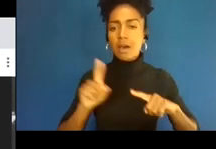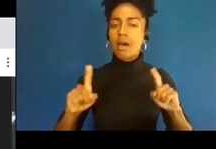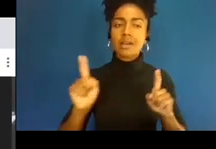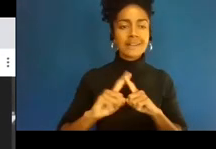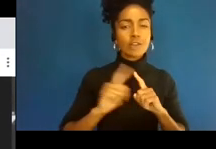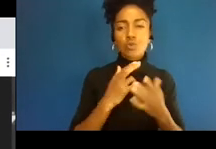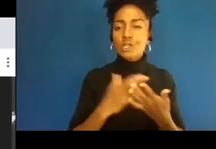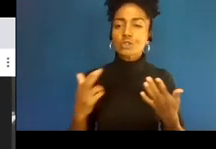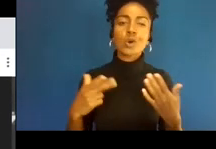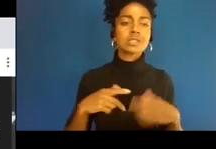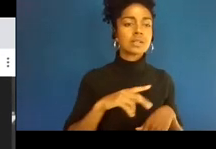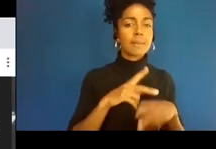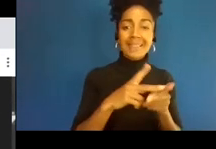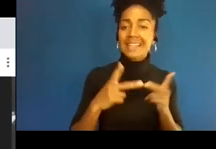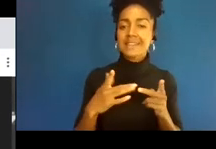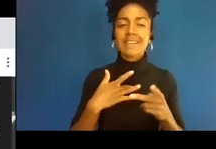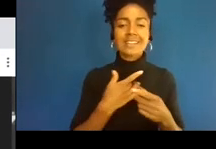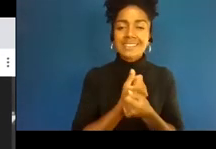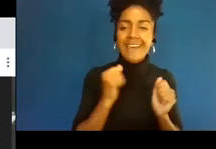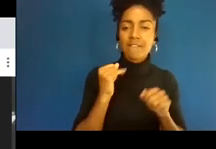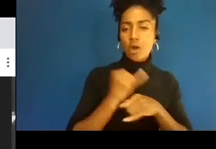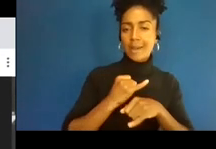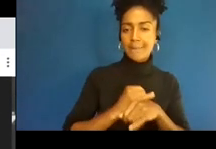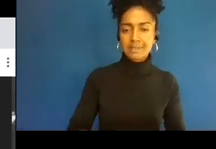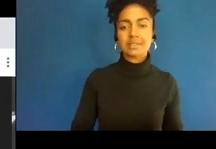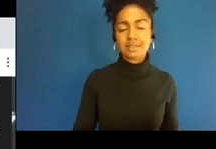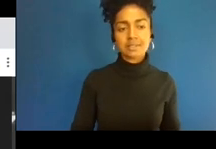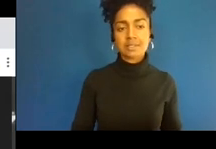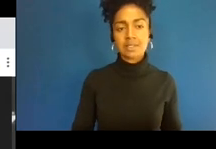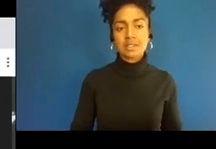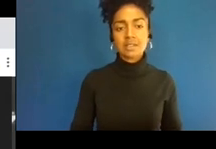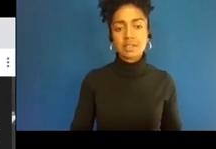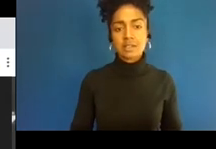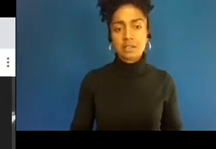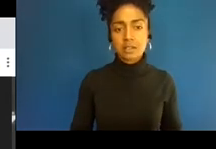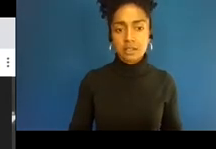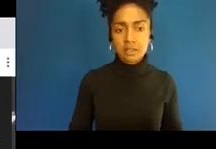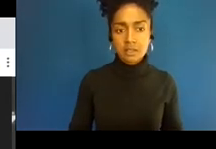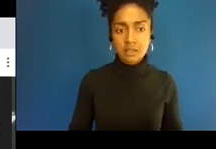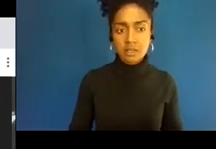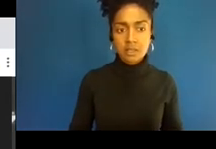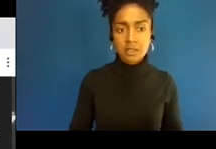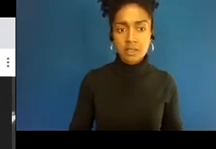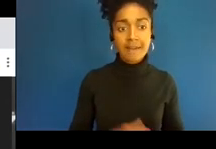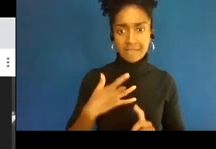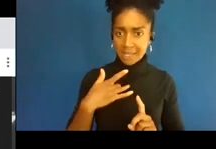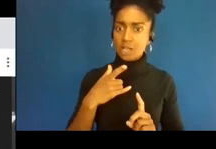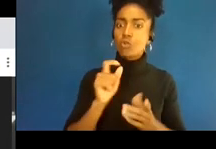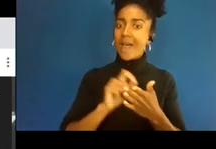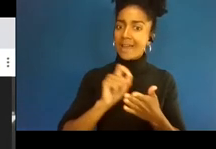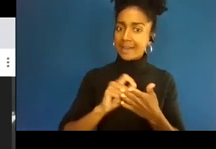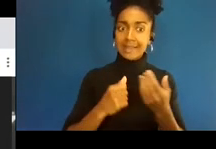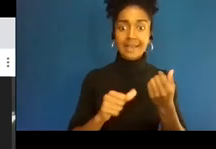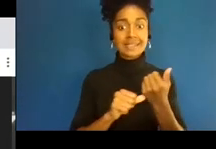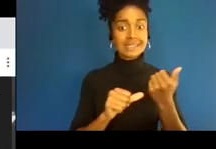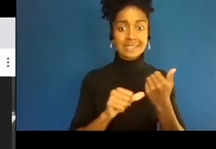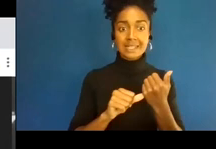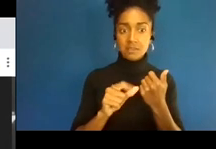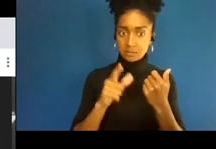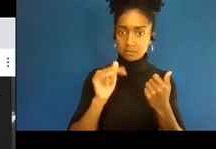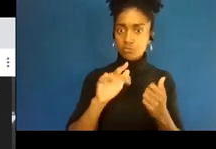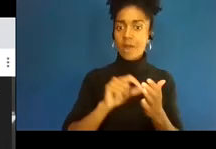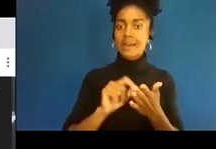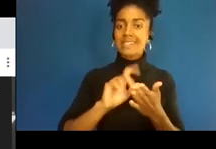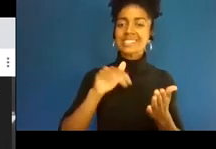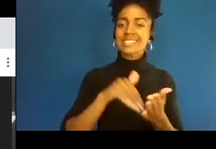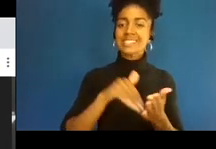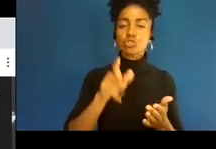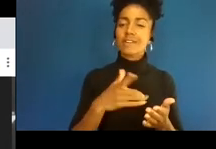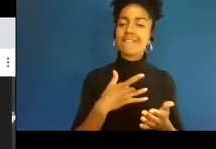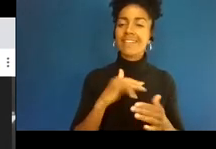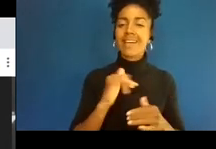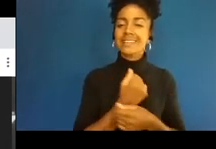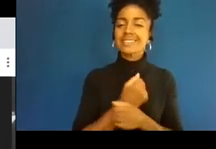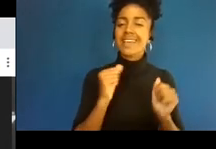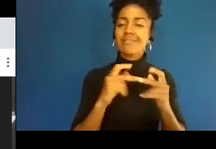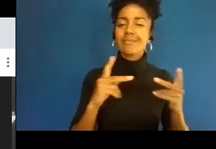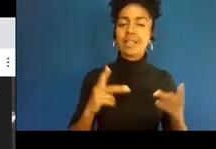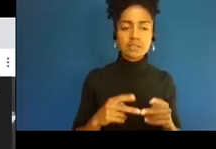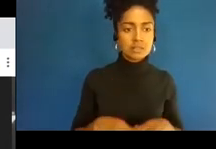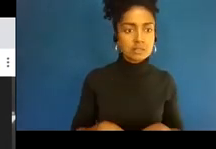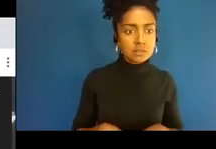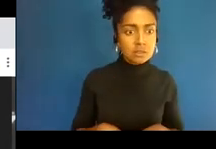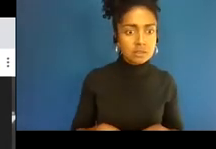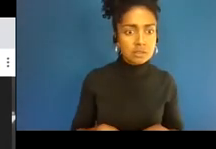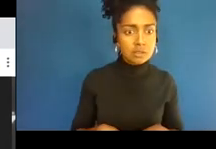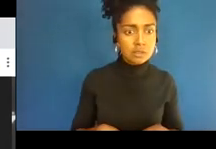"I feel the one where you are getting writing assistance should be included in that."